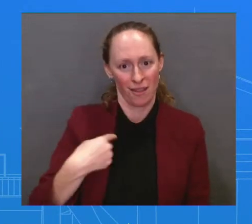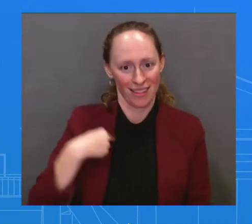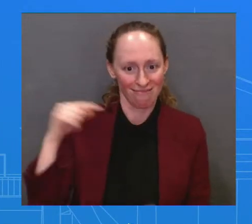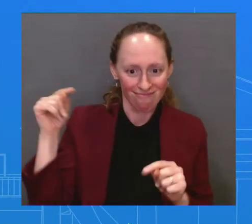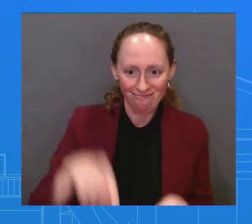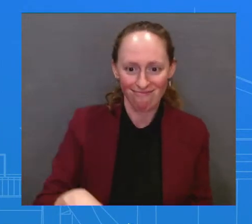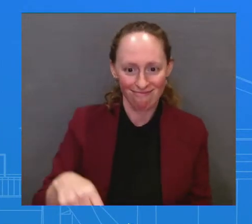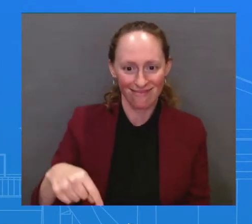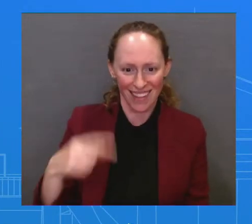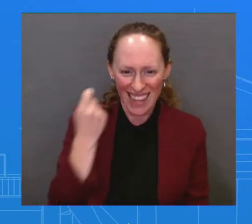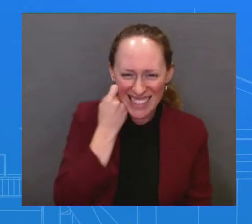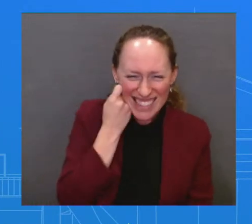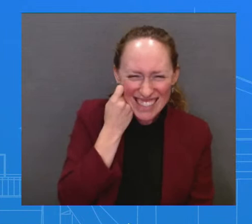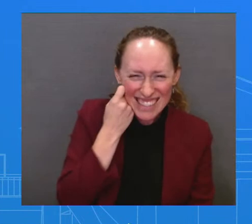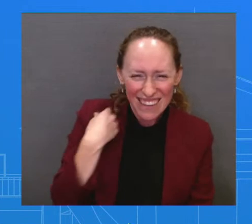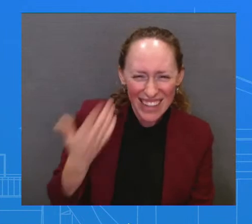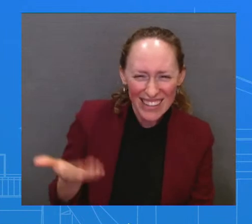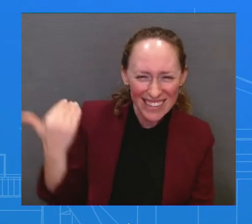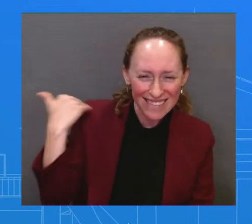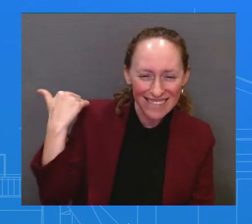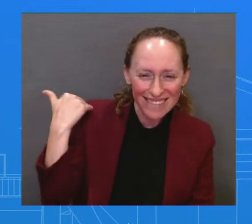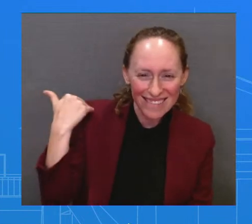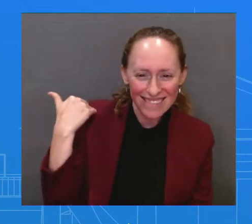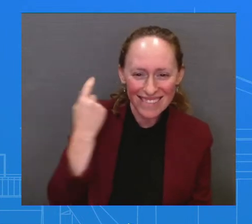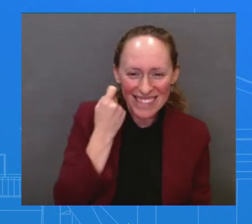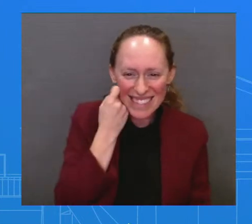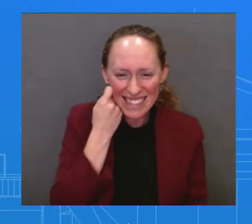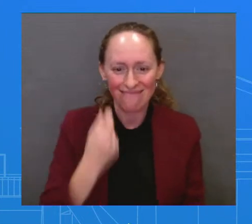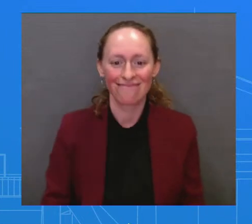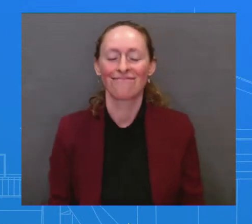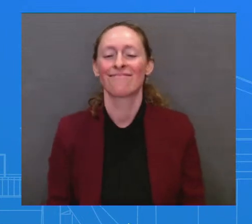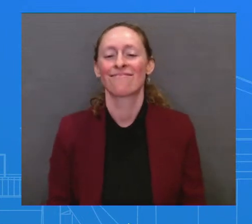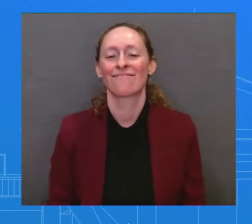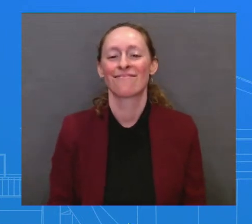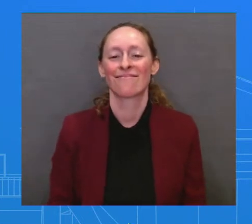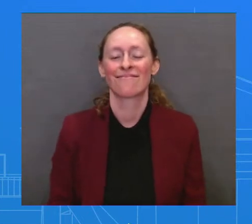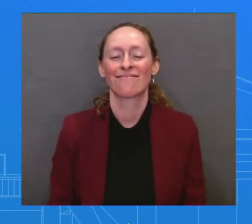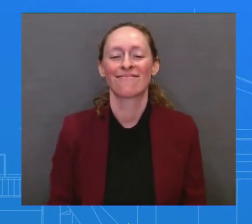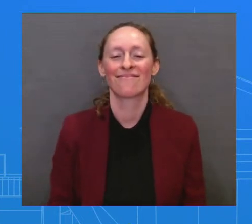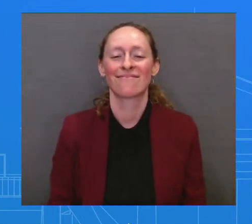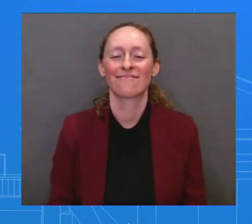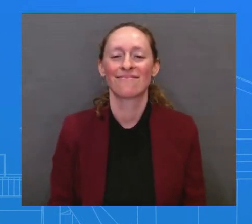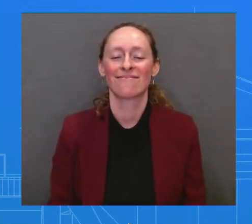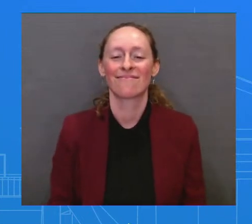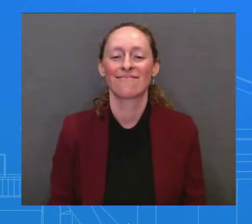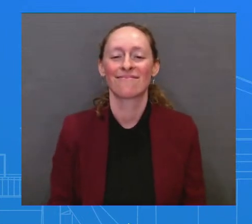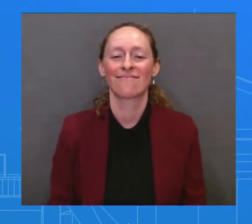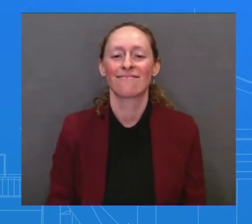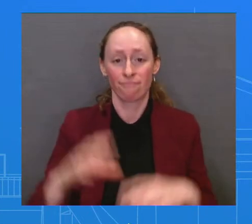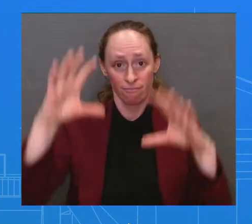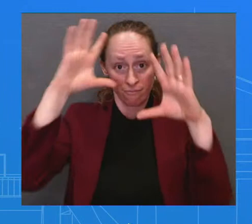President Biden returned from New York last night, where he held a series of engagements and meetings at the U.N. General Assembly.